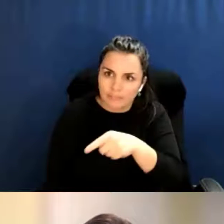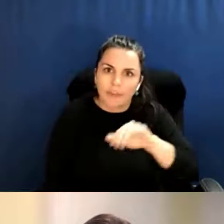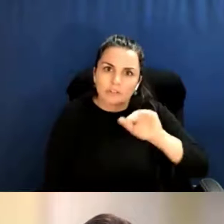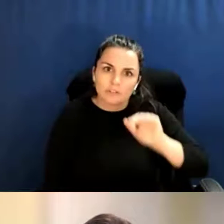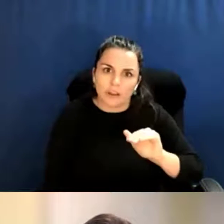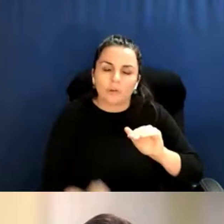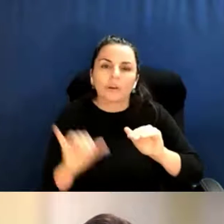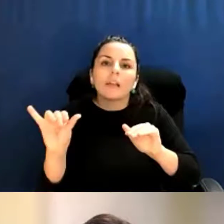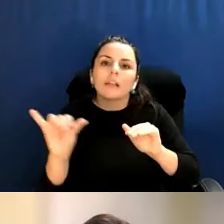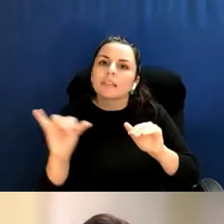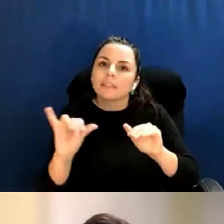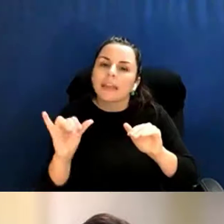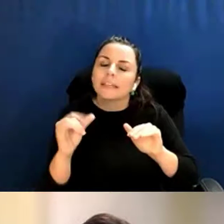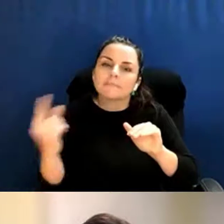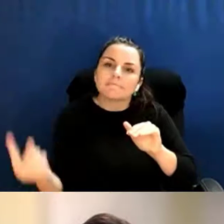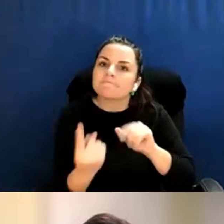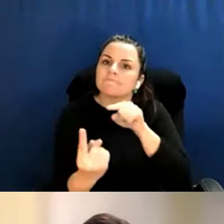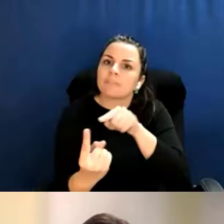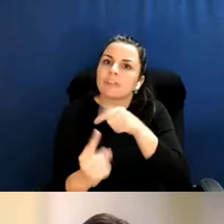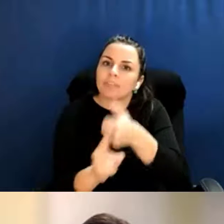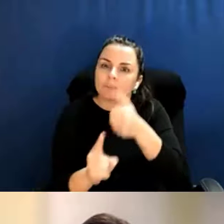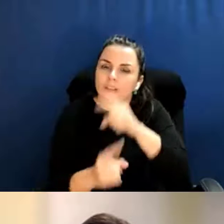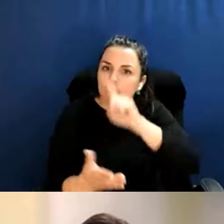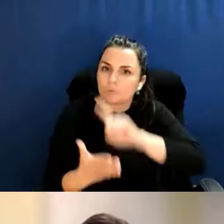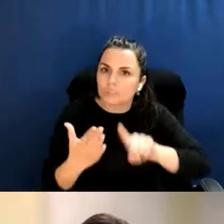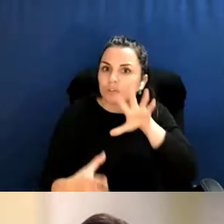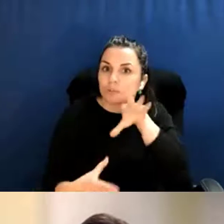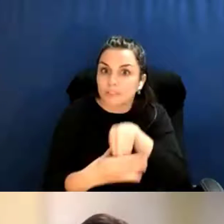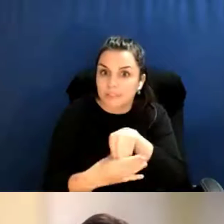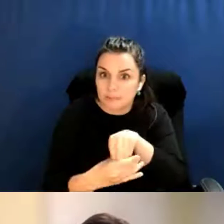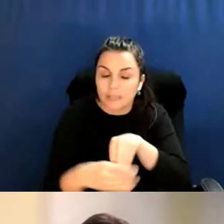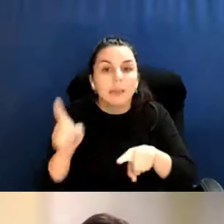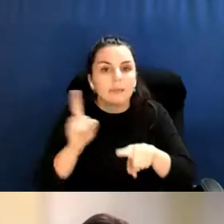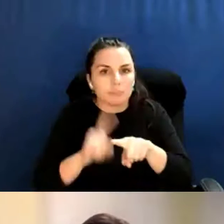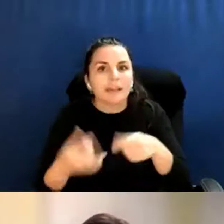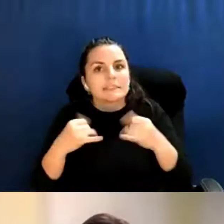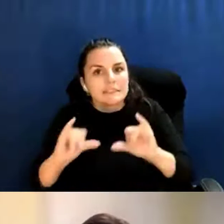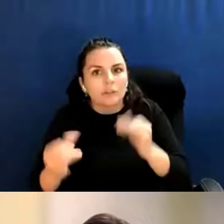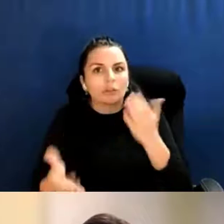as a standalone research participant, even though parental consent may be required.